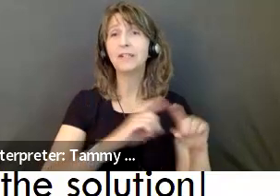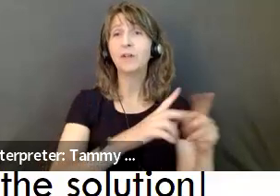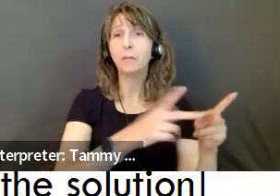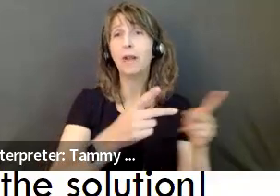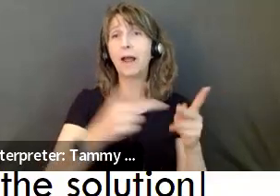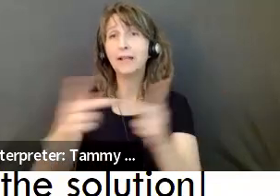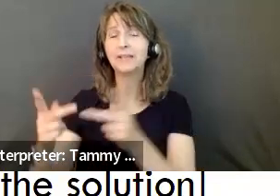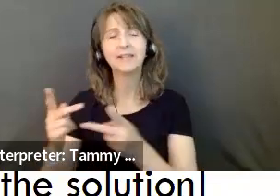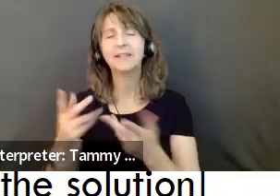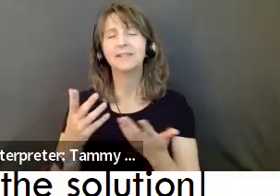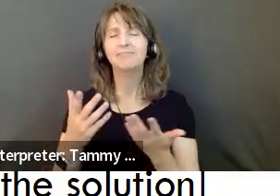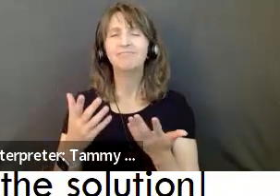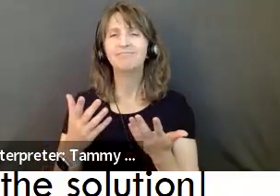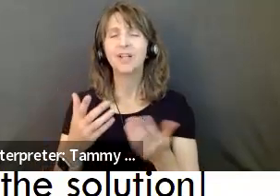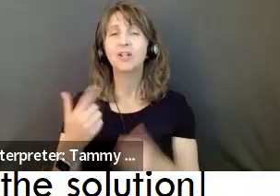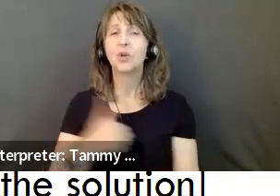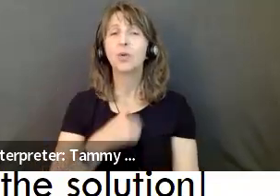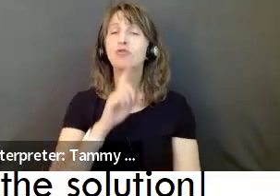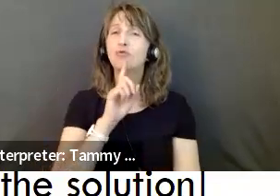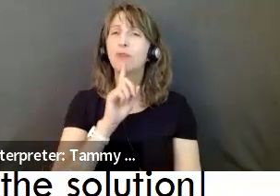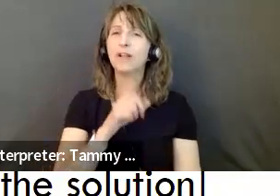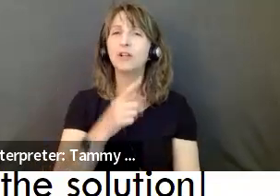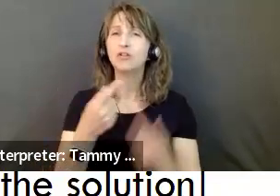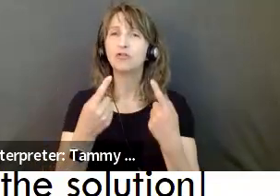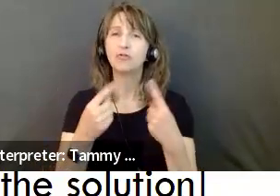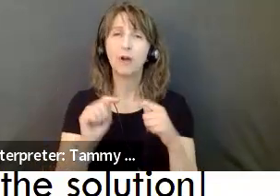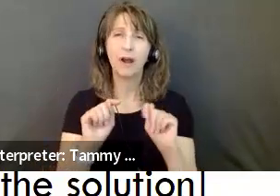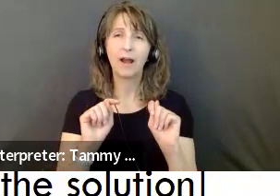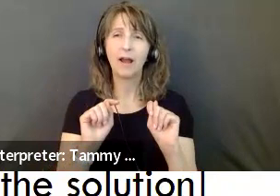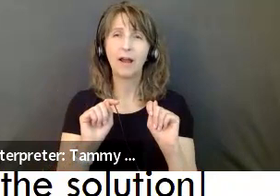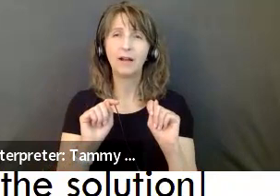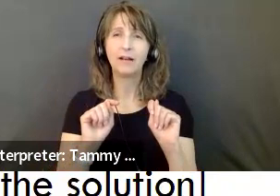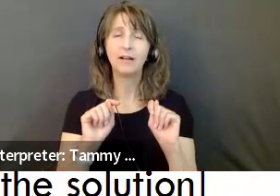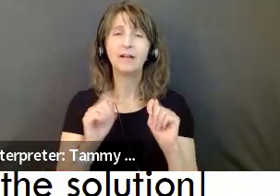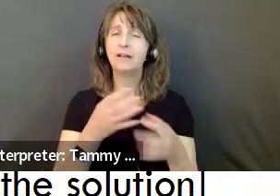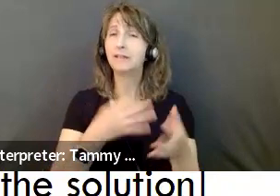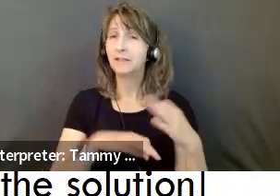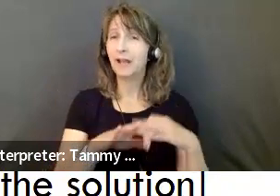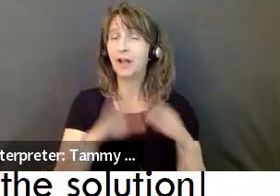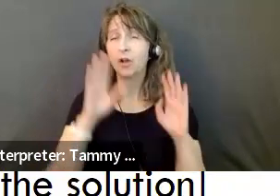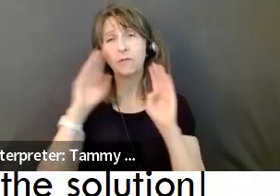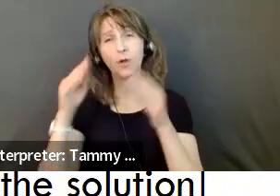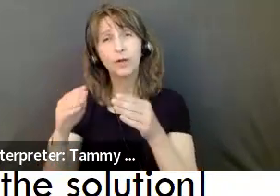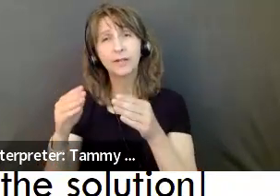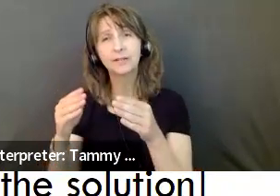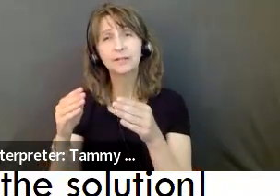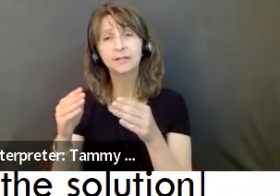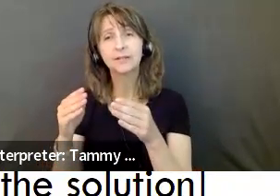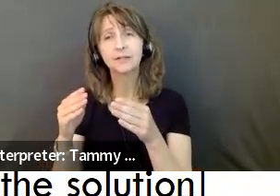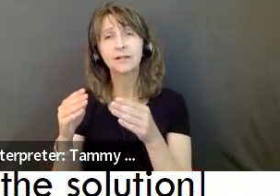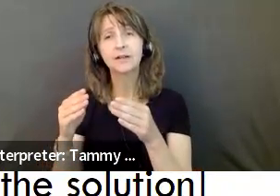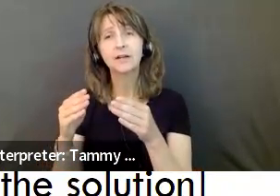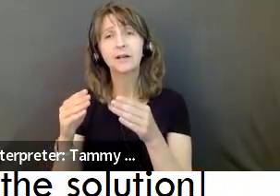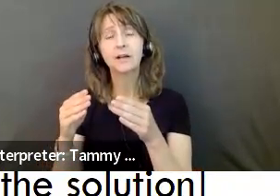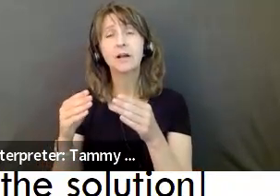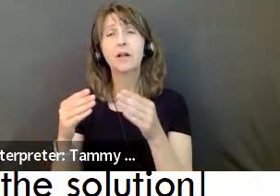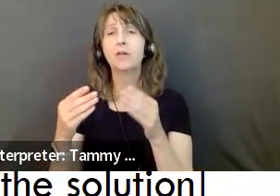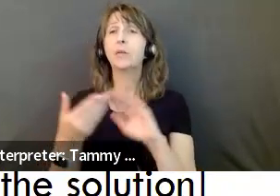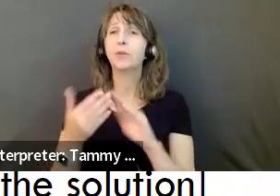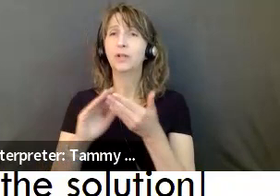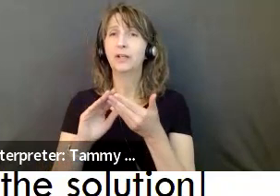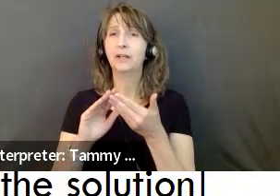So we really tried to shape the focus around. The larger community. Style services looking at ways that we can, work together.